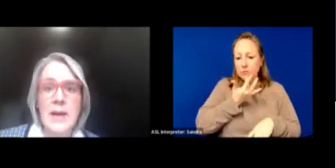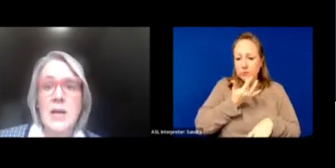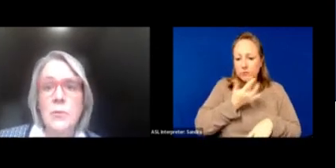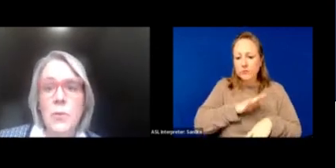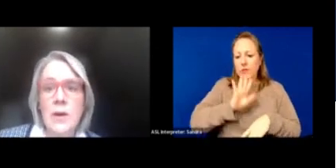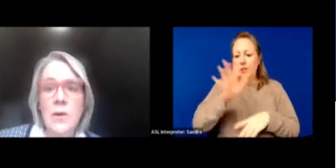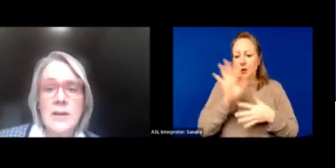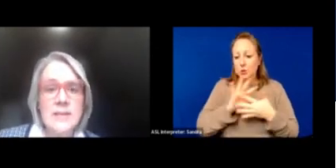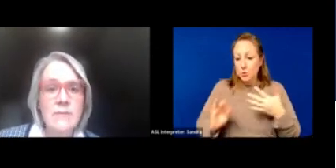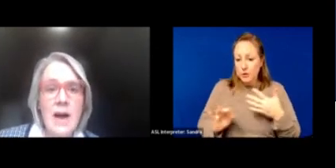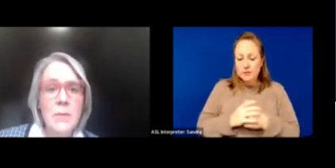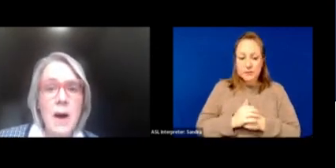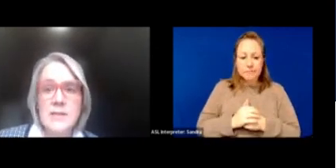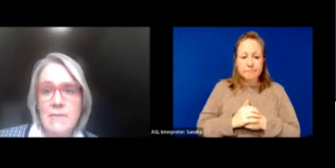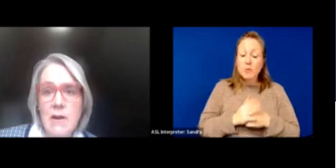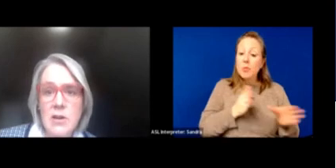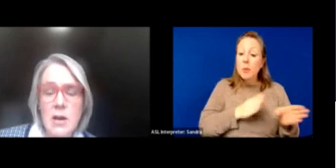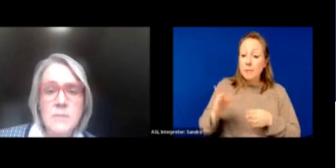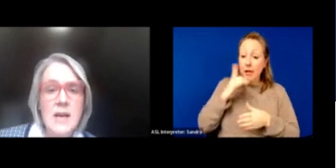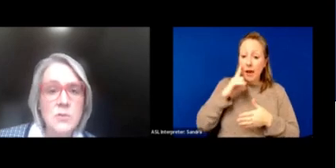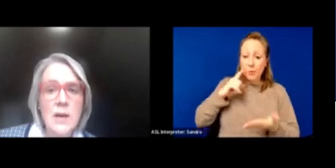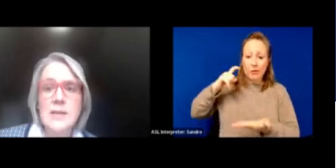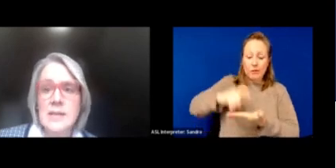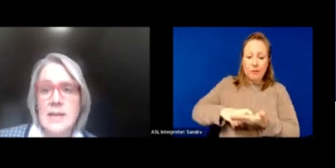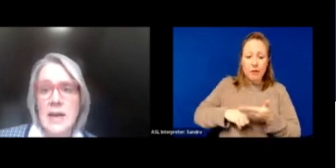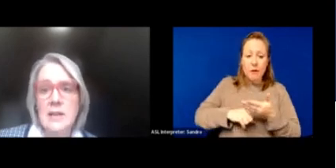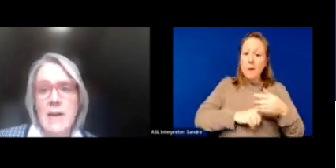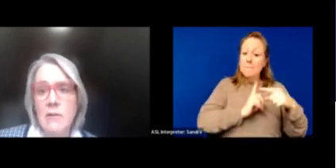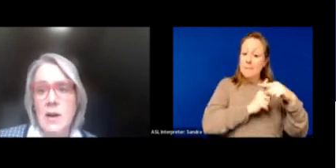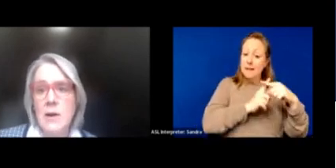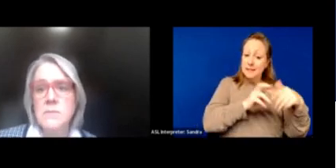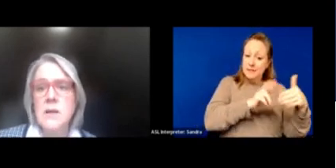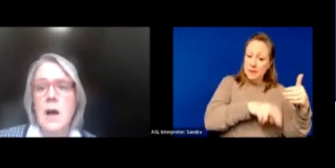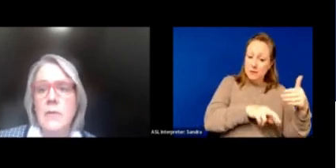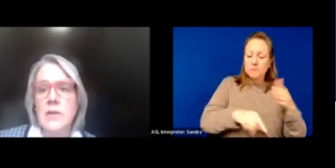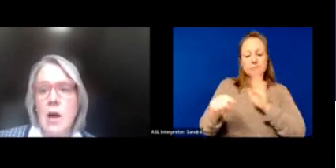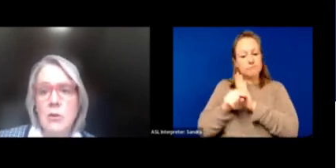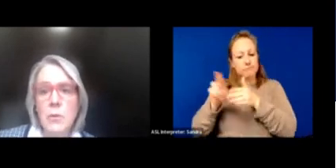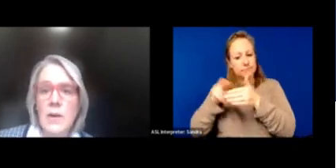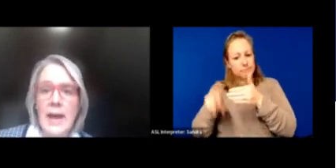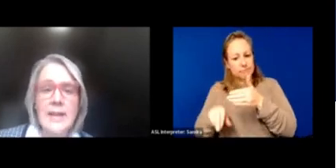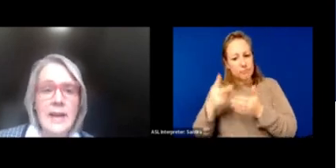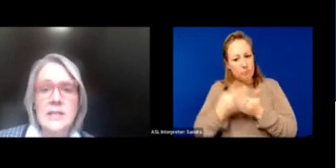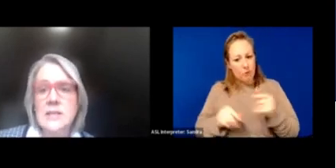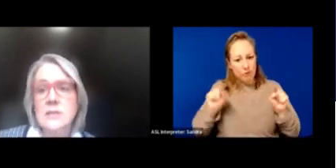plan will identify the positive outcomes as well as the negative outcomes, the tolerable and in